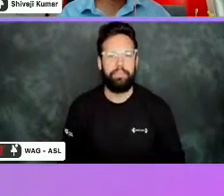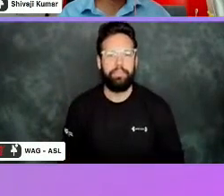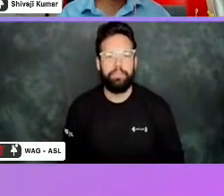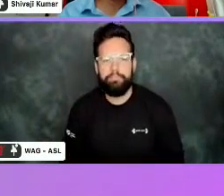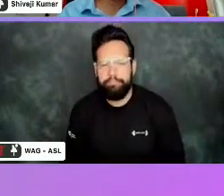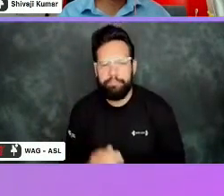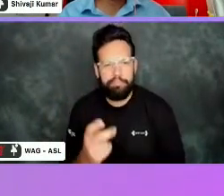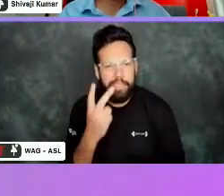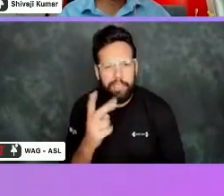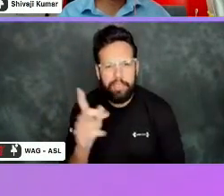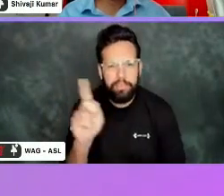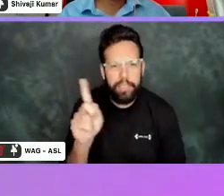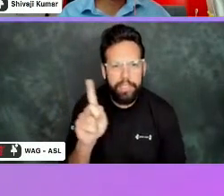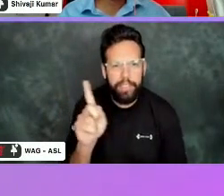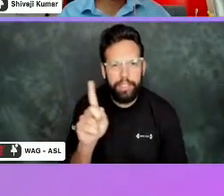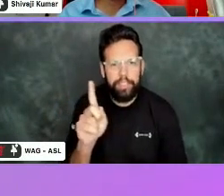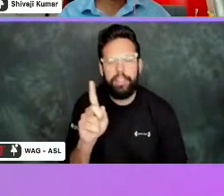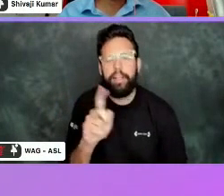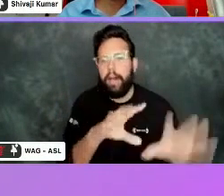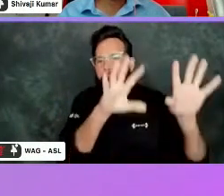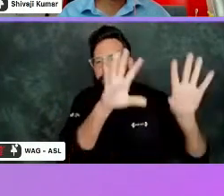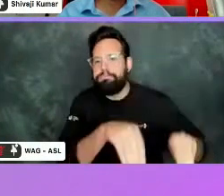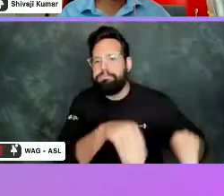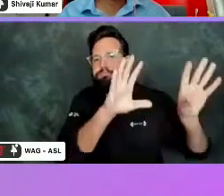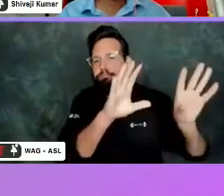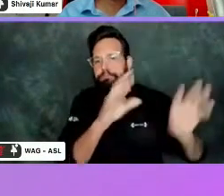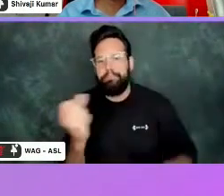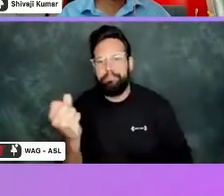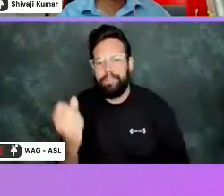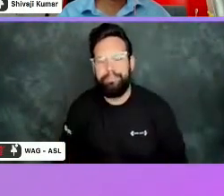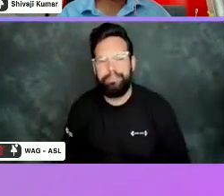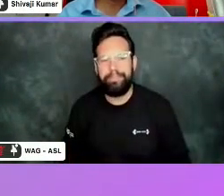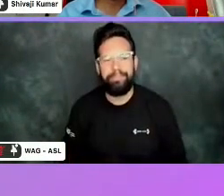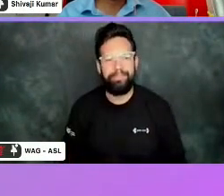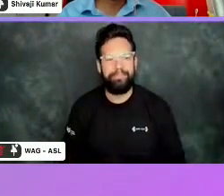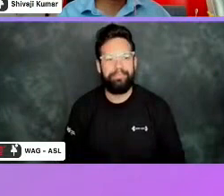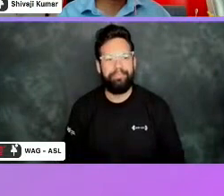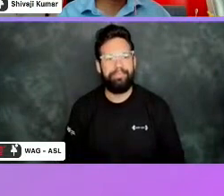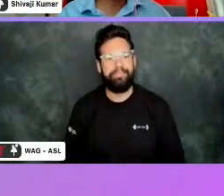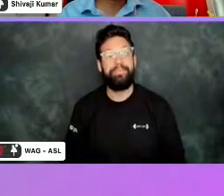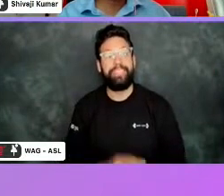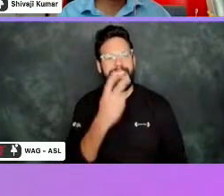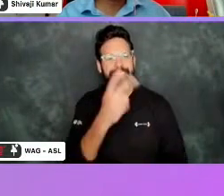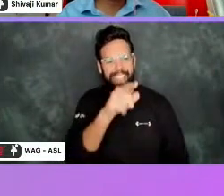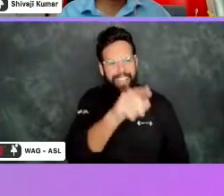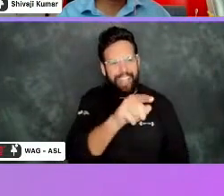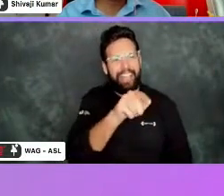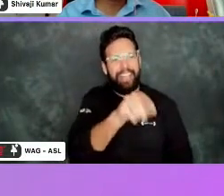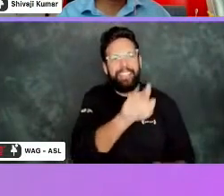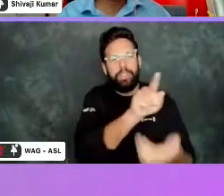Let me refresh the page, sorry. Well, we have the This Week text, the Recent Deposits text,